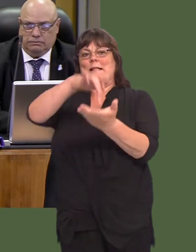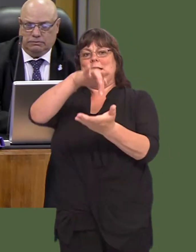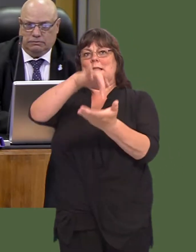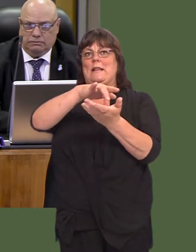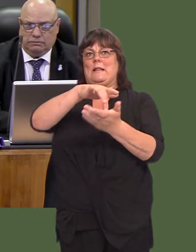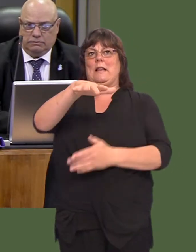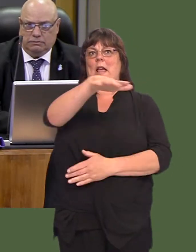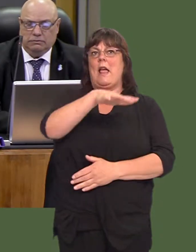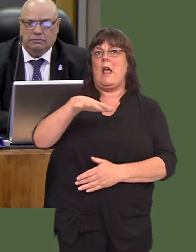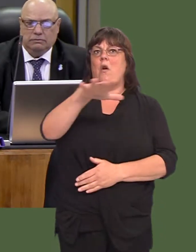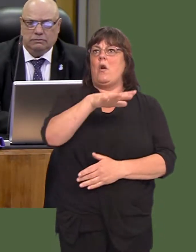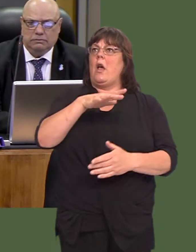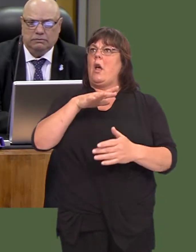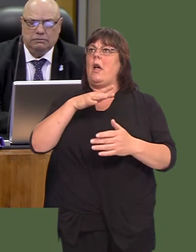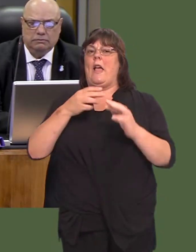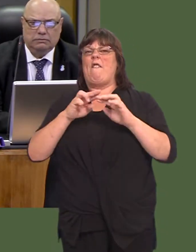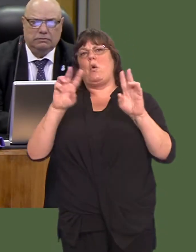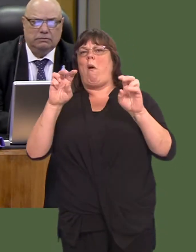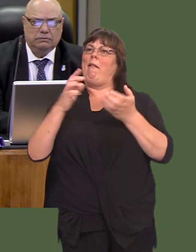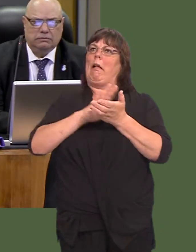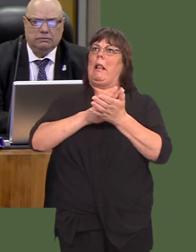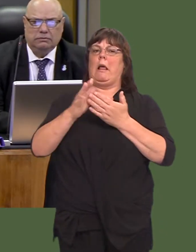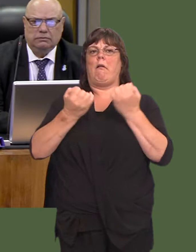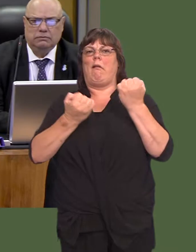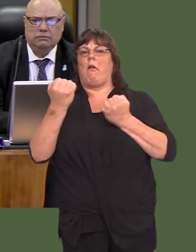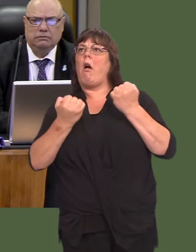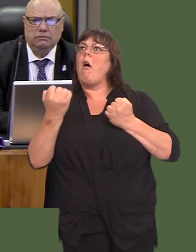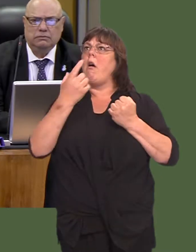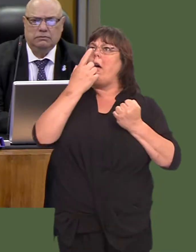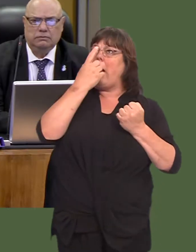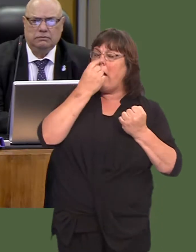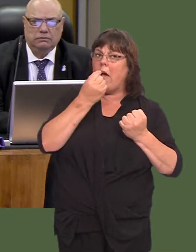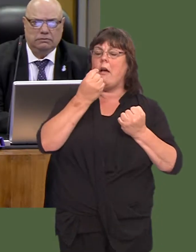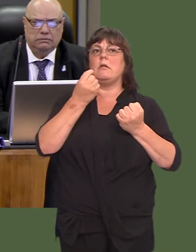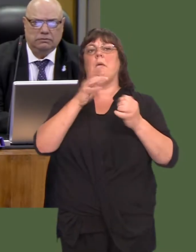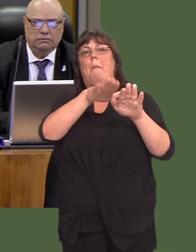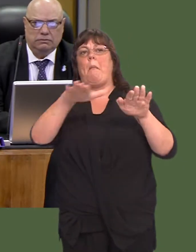city areas and free parking for cleaner vehicles, and better use of existing infrastructure,